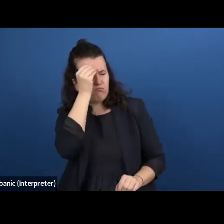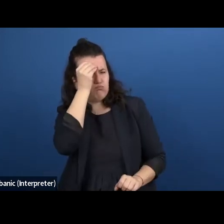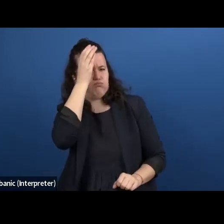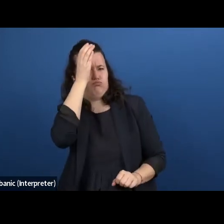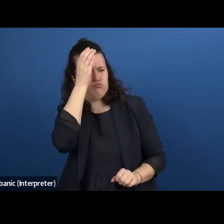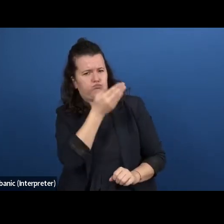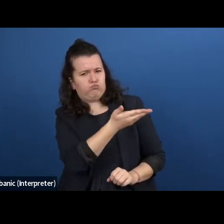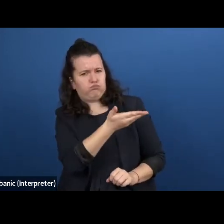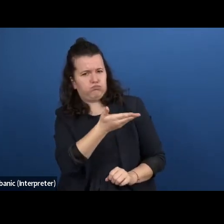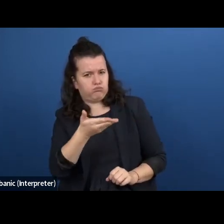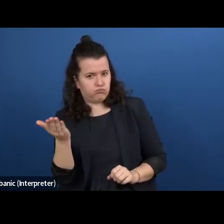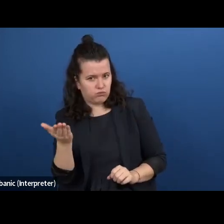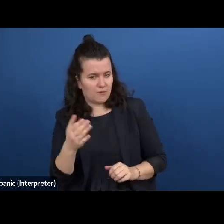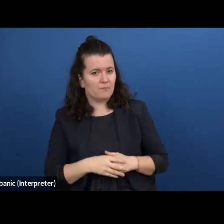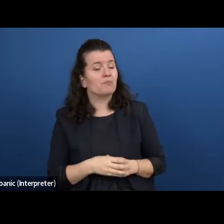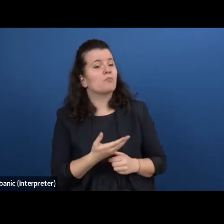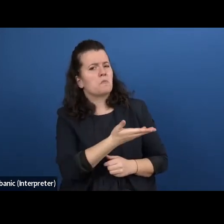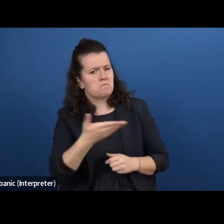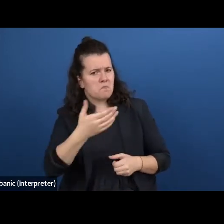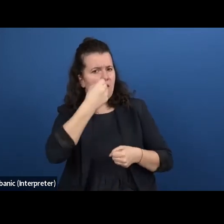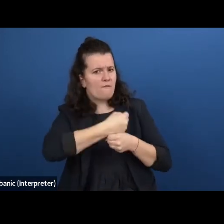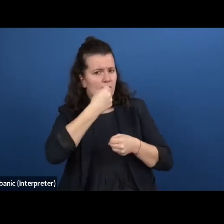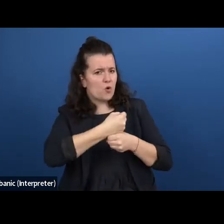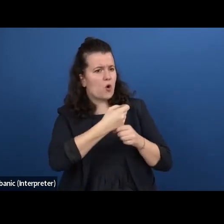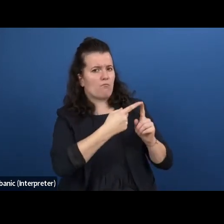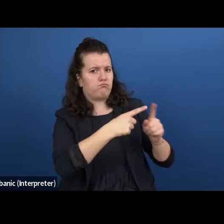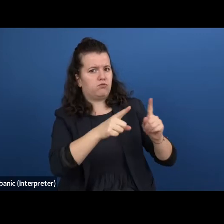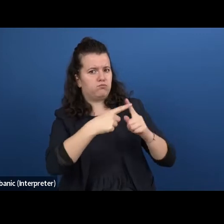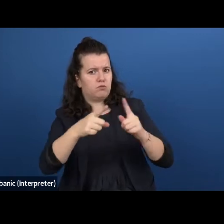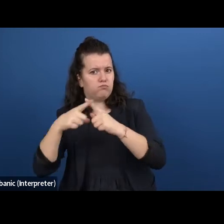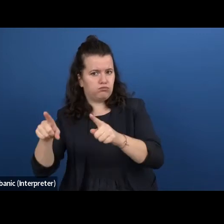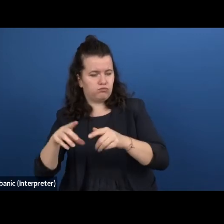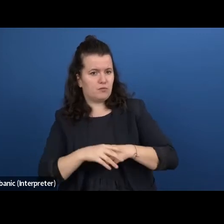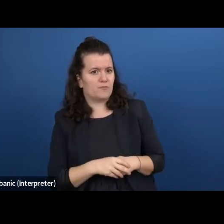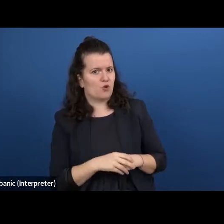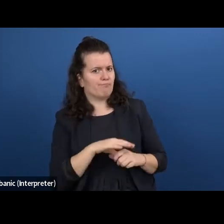and they'll talk about trafficking and sexual exploitation